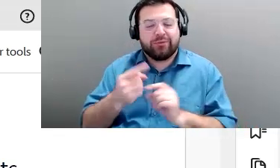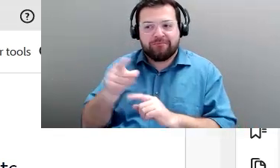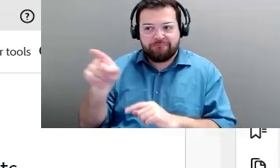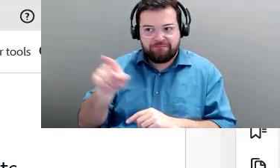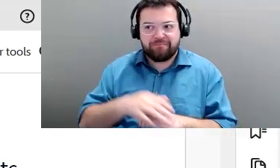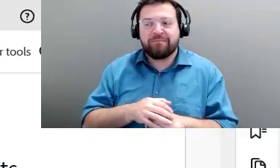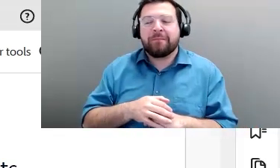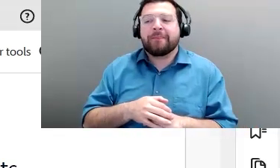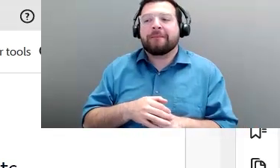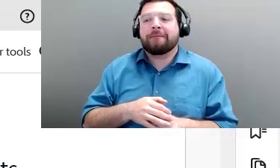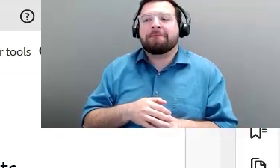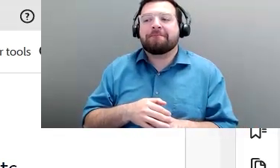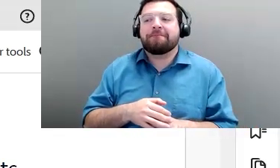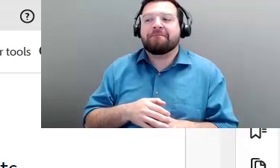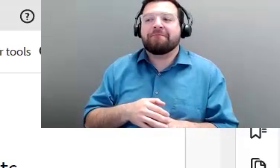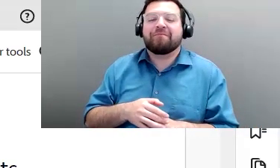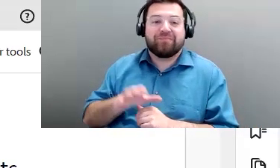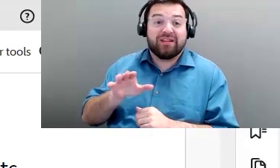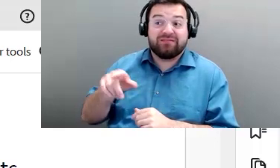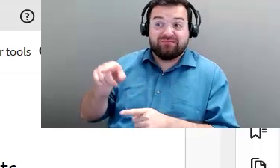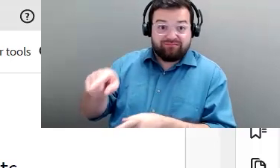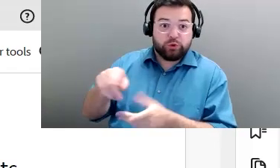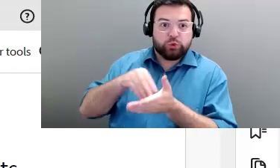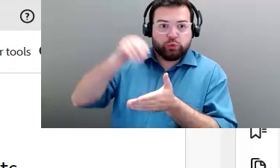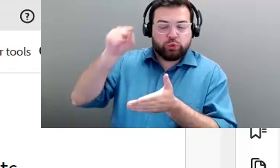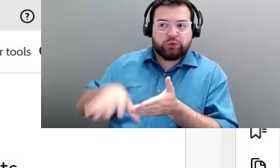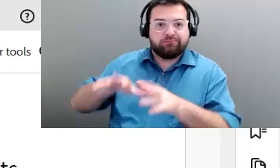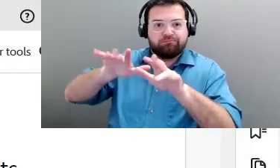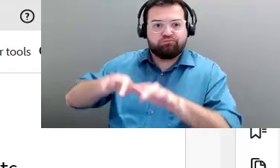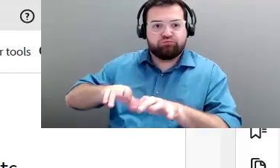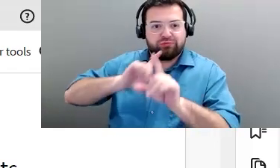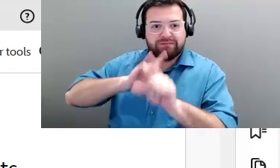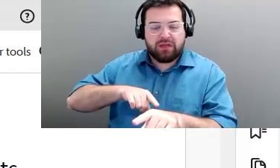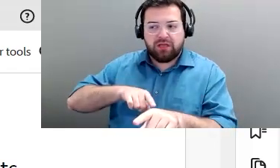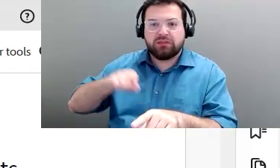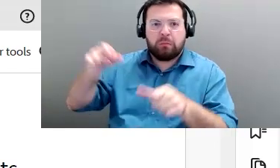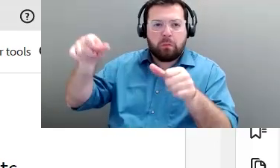So this is what the student, wrote in the discussion. This is what they had posted.